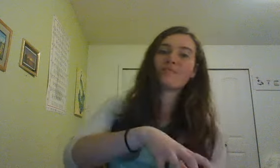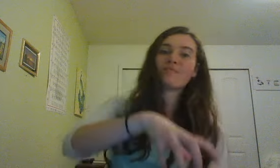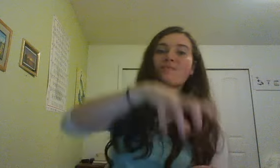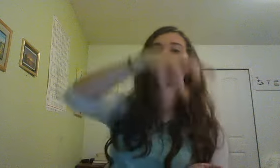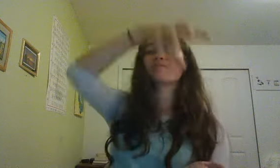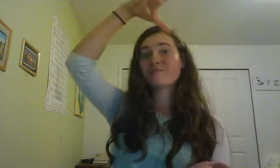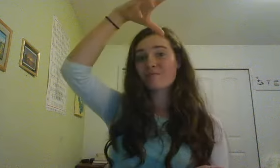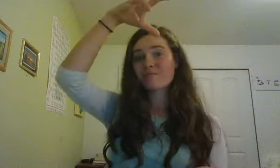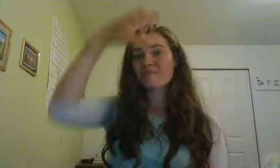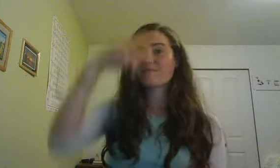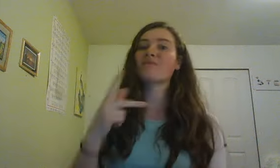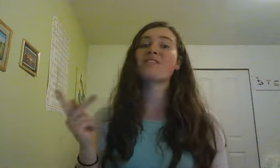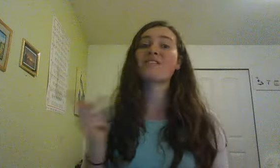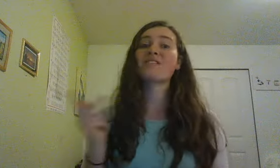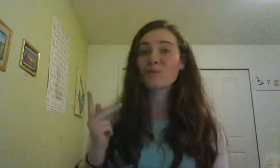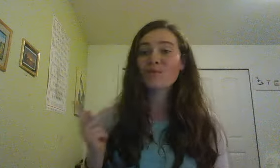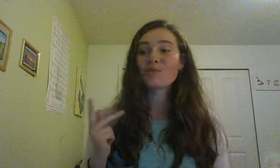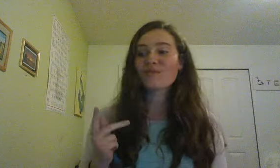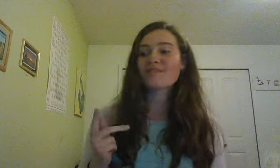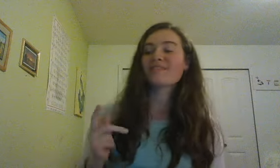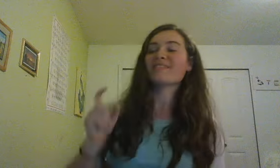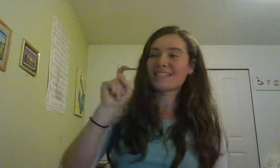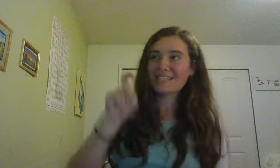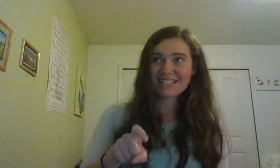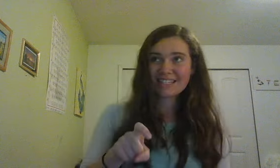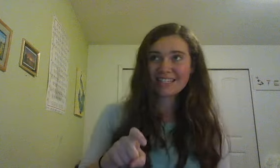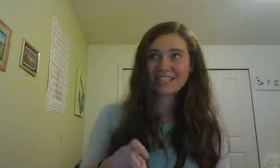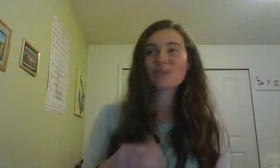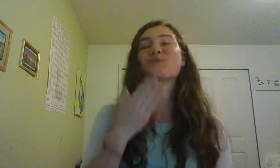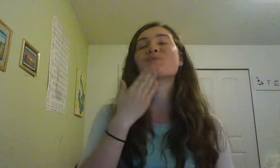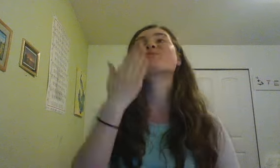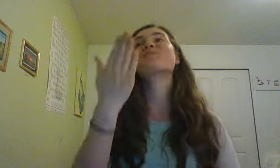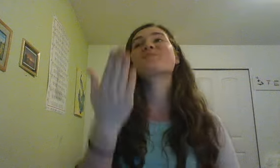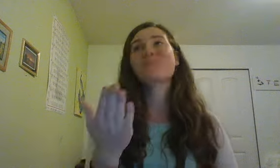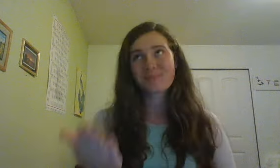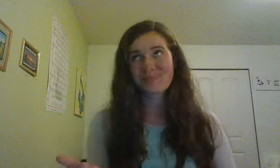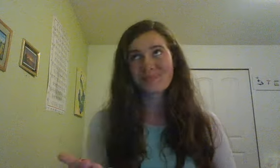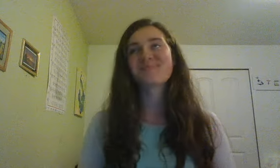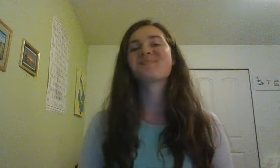"Those elves have helped us become rich. We need to find a way to thank them.